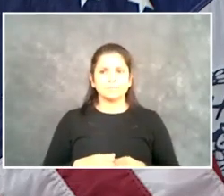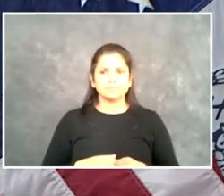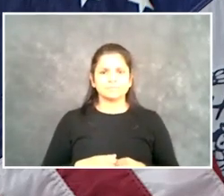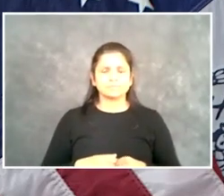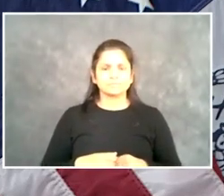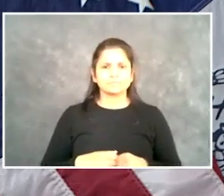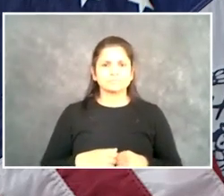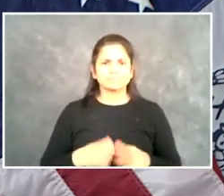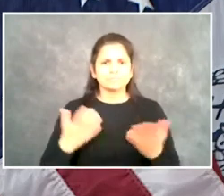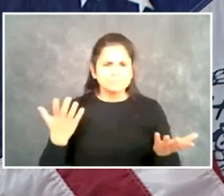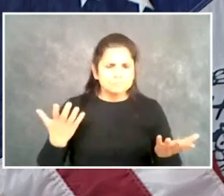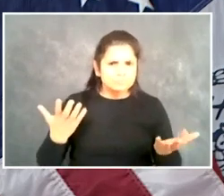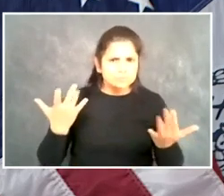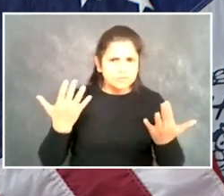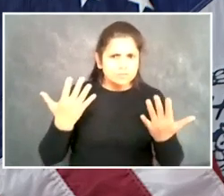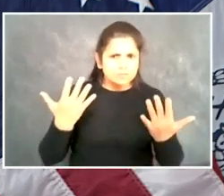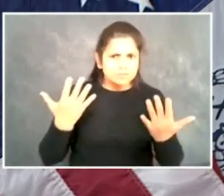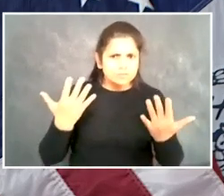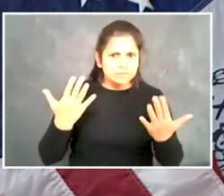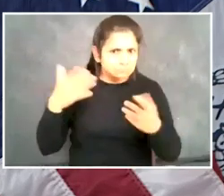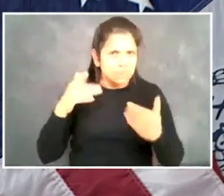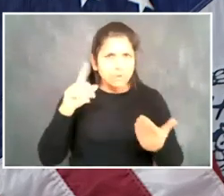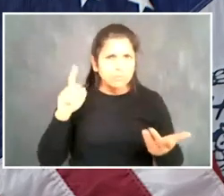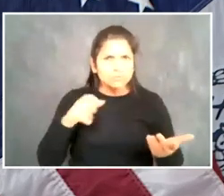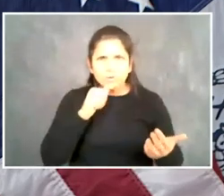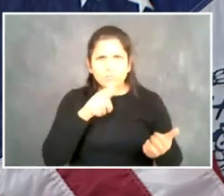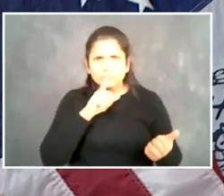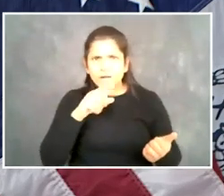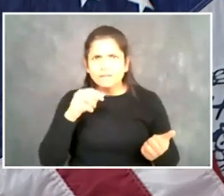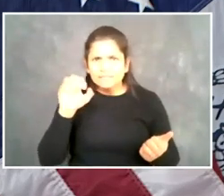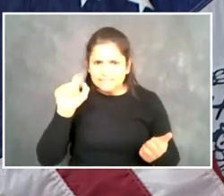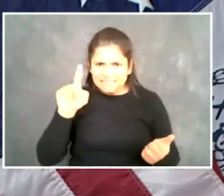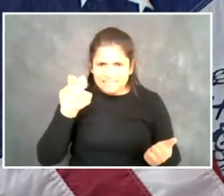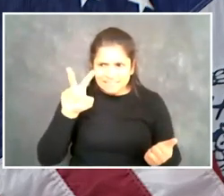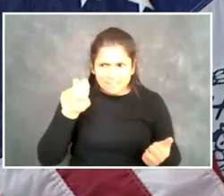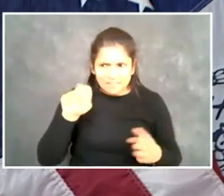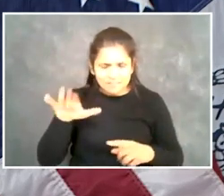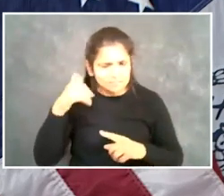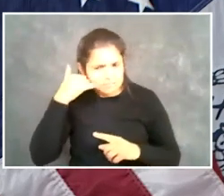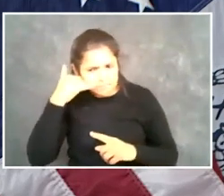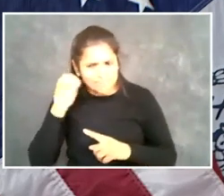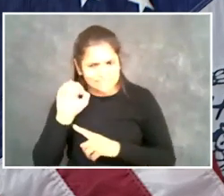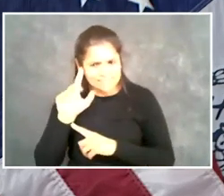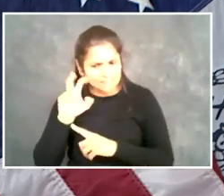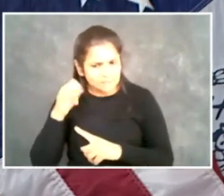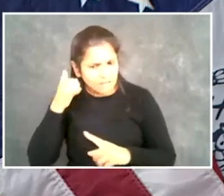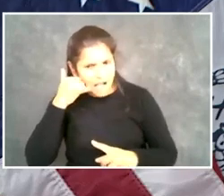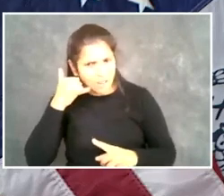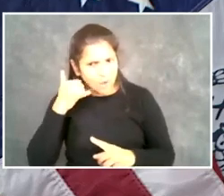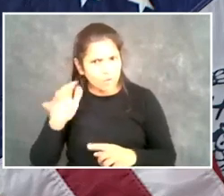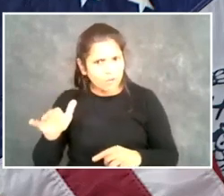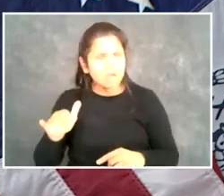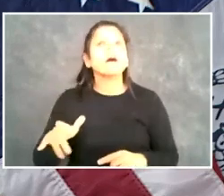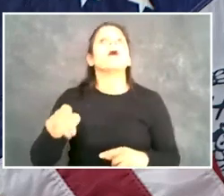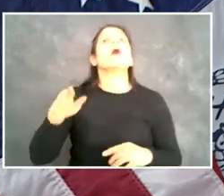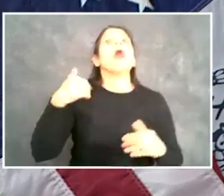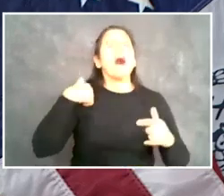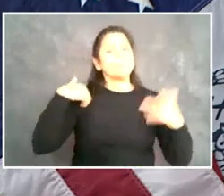EVERYONE, IS STEVE BACK OR NOT? I'M HEARING SOME FEEDBACK THERE. ARE YOU GOOD? STEVE?